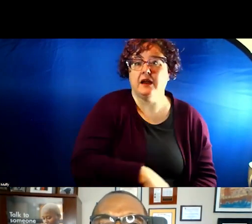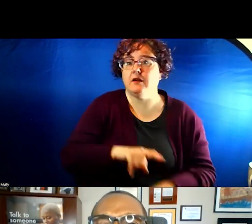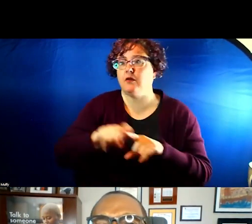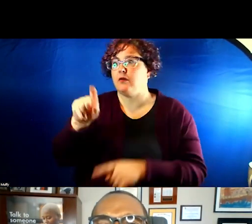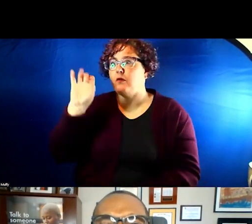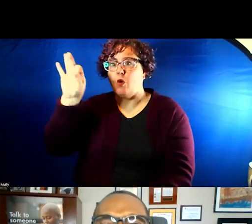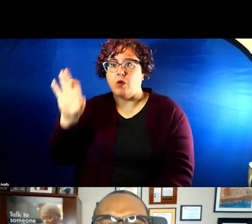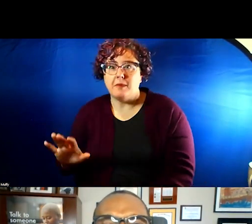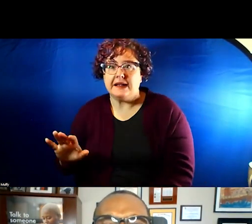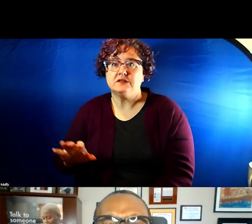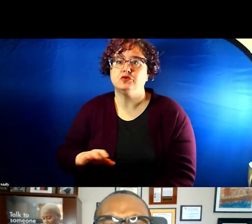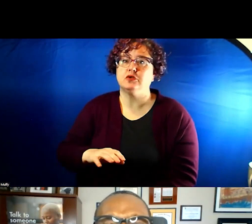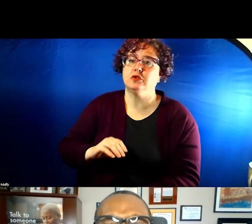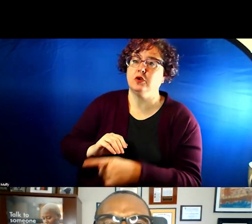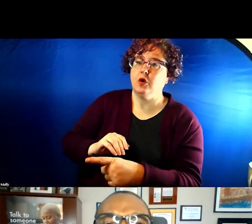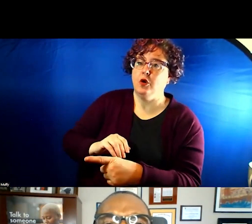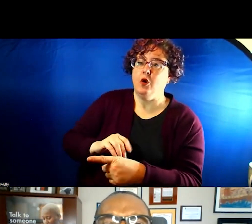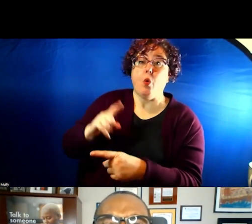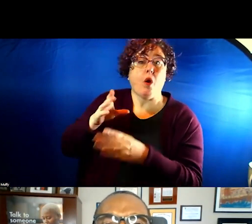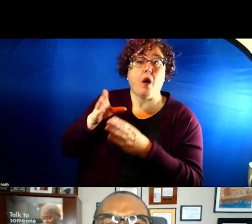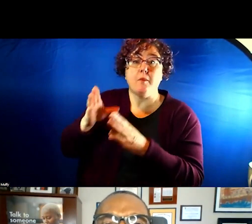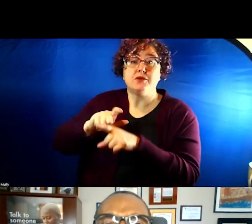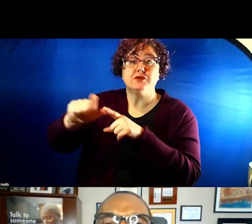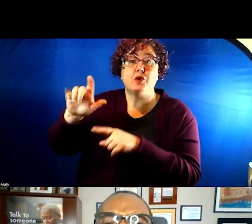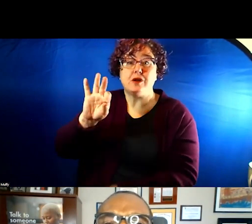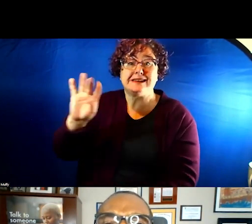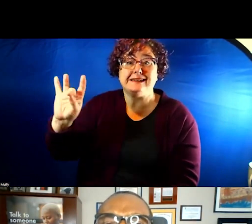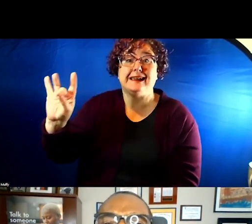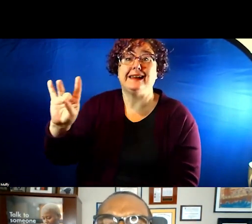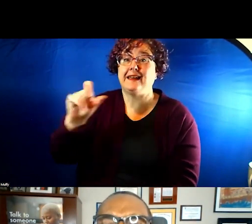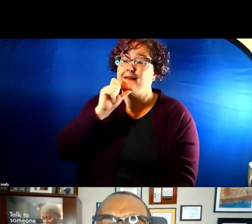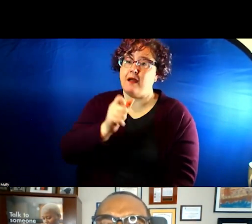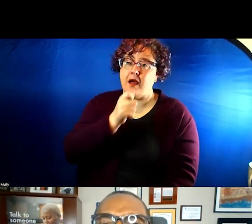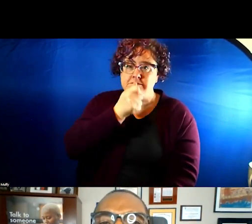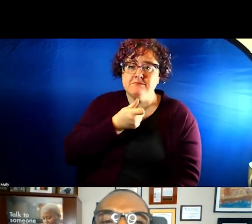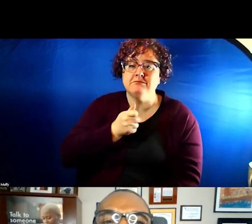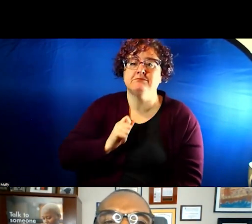LINE RATHER THAN SILENCED.